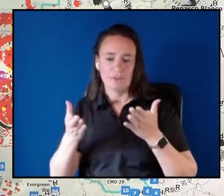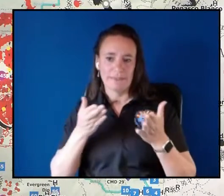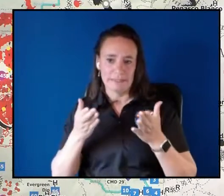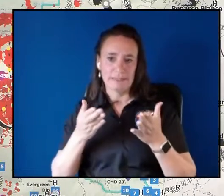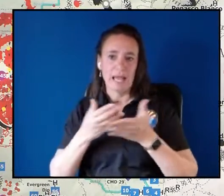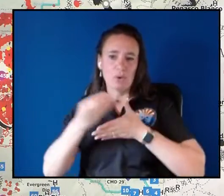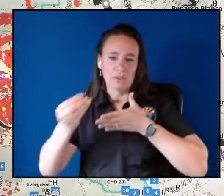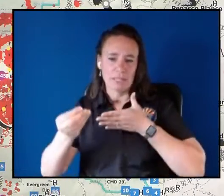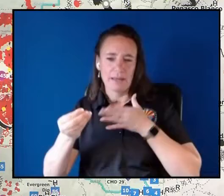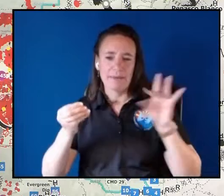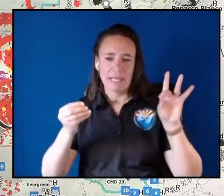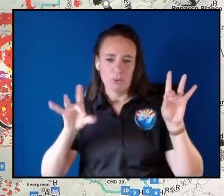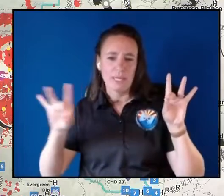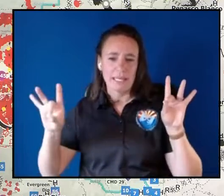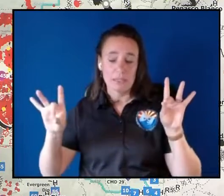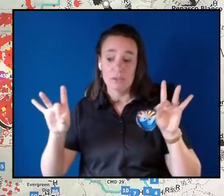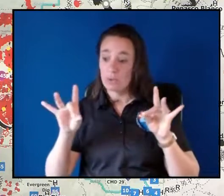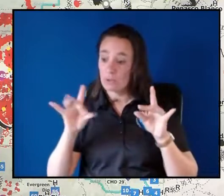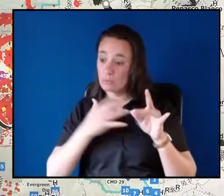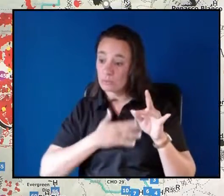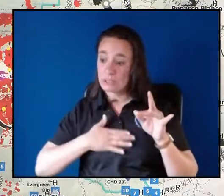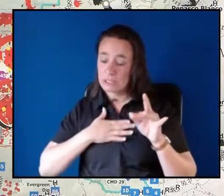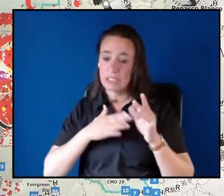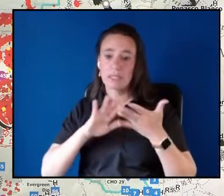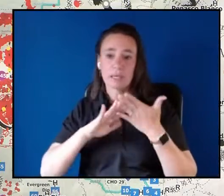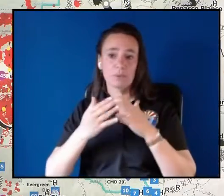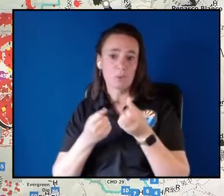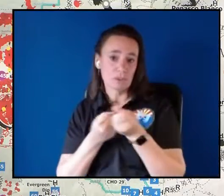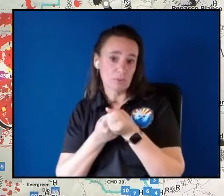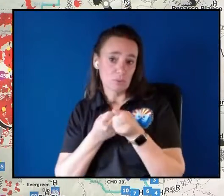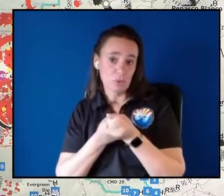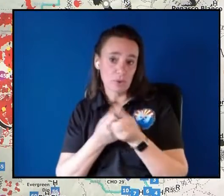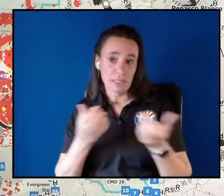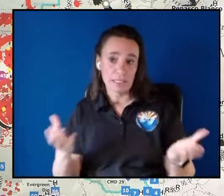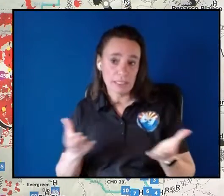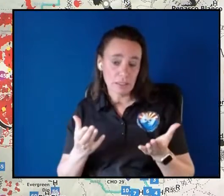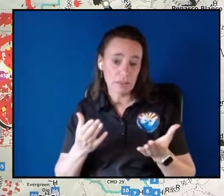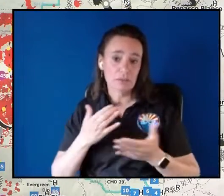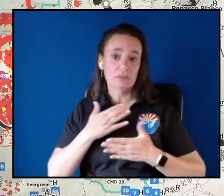support with the folks that are here. We appreciate the messages and the signs that we see when we're out and about